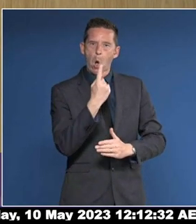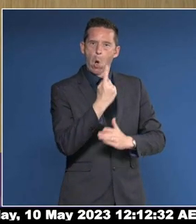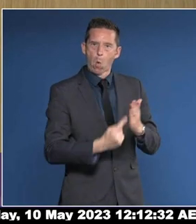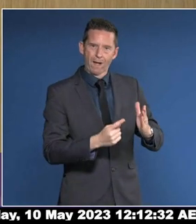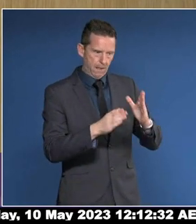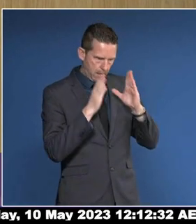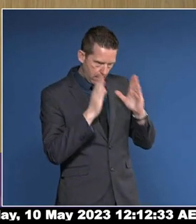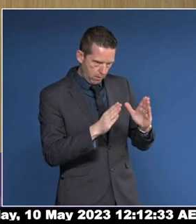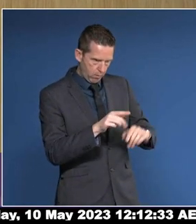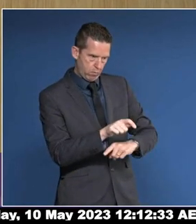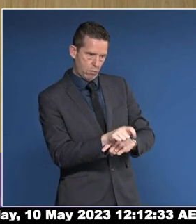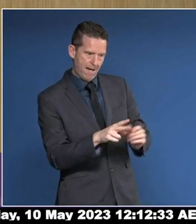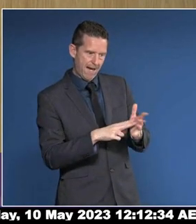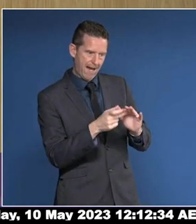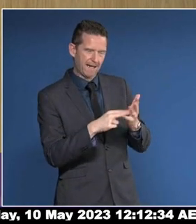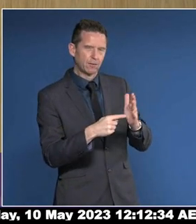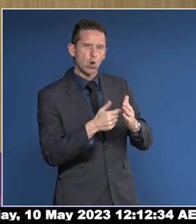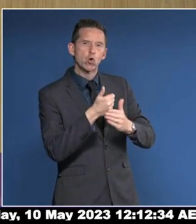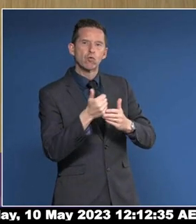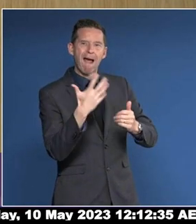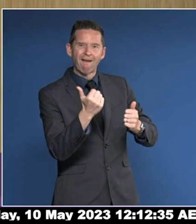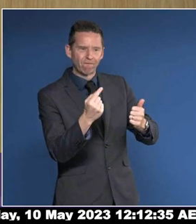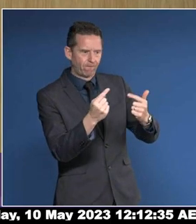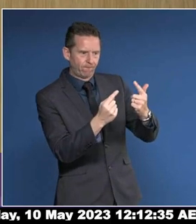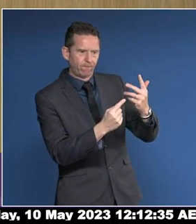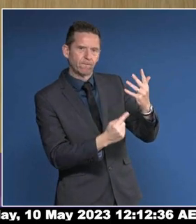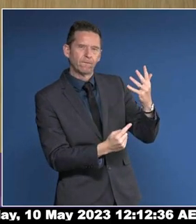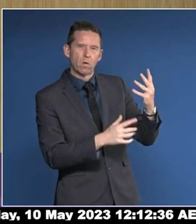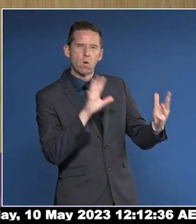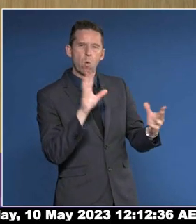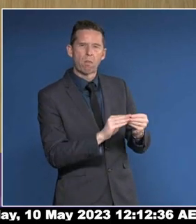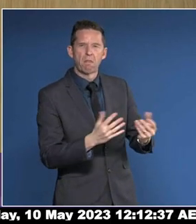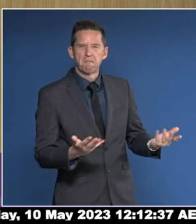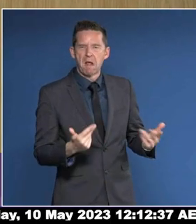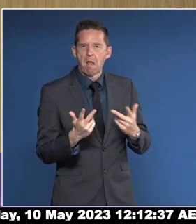Usually there would be some other type of harm that we would be investigating - so,